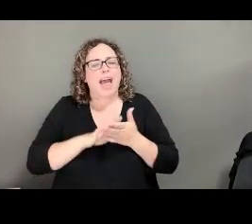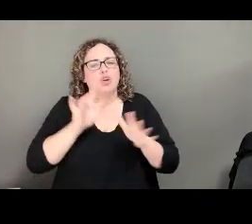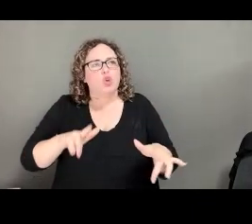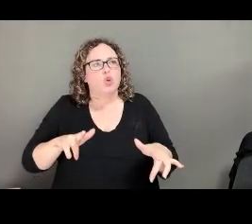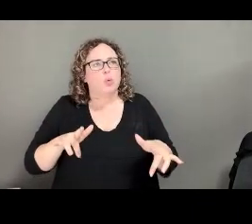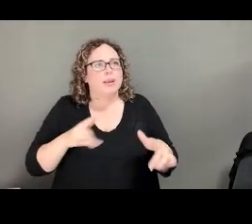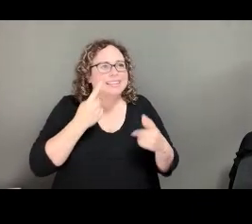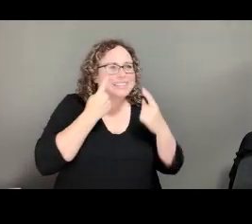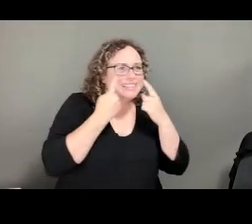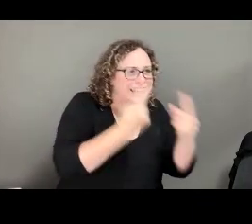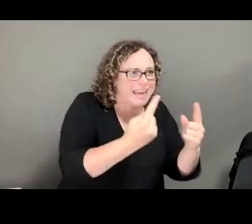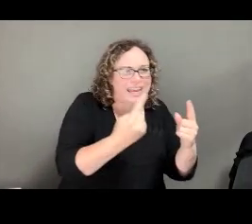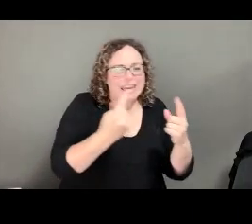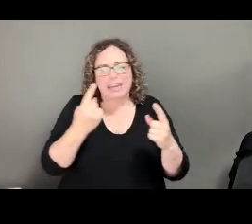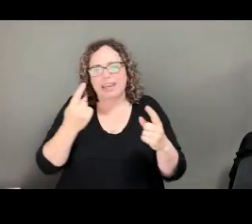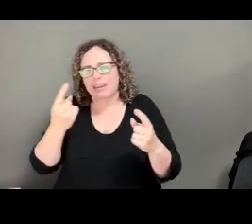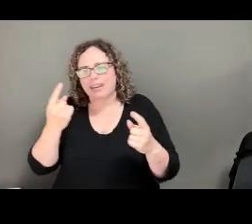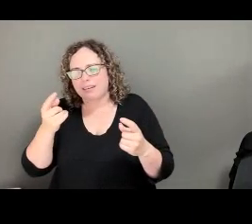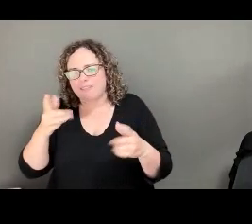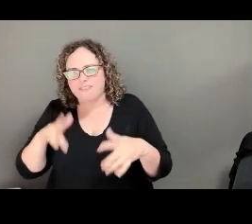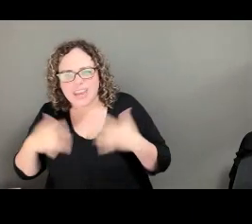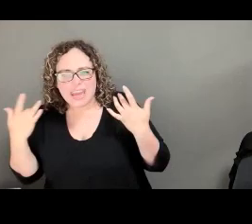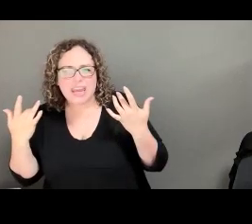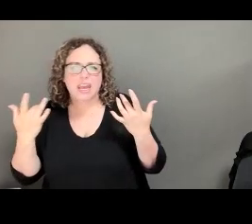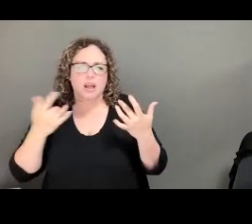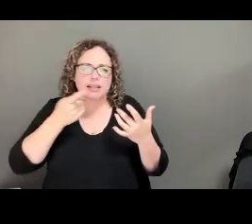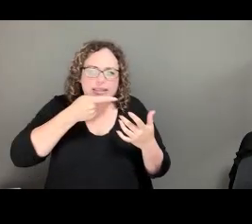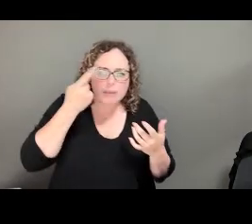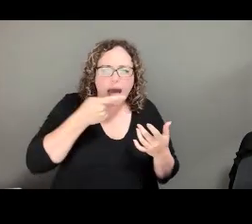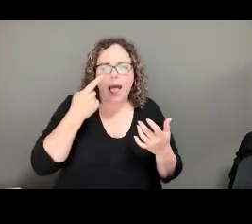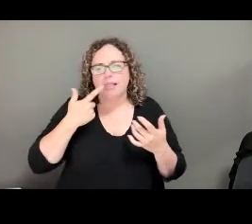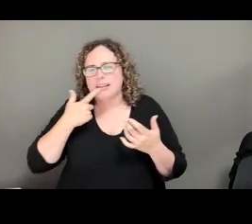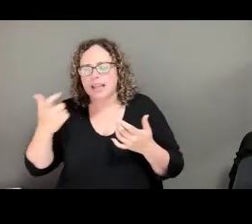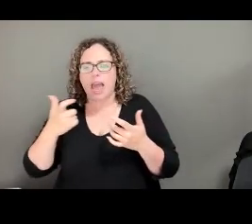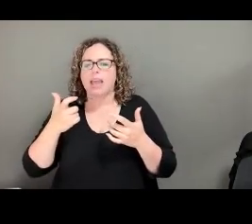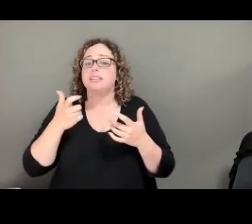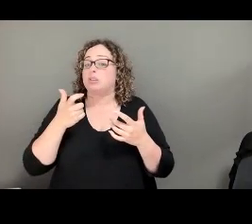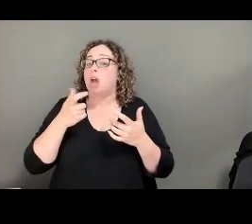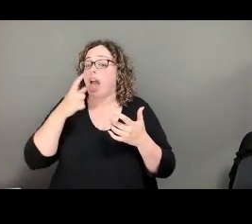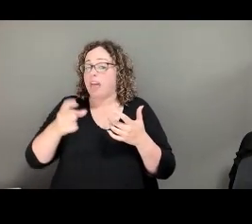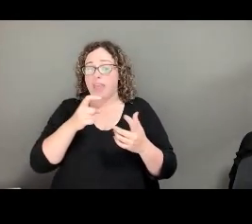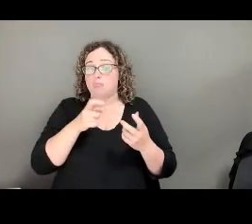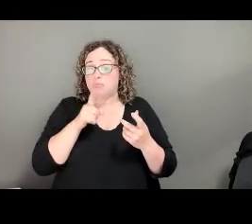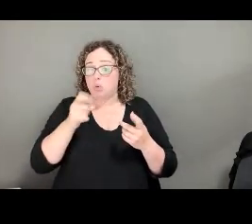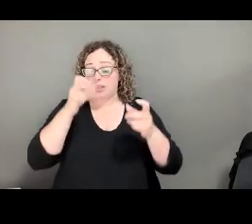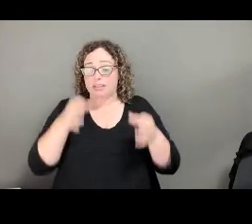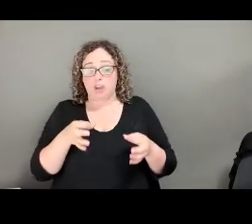And how does that shape your emotions and your thoughts and your wellbeing. Next slide. And because I can't resist